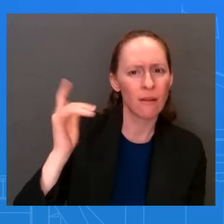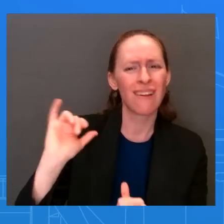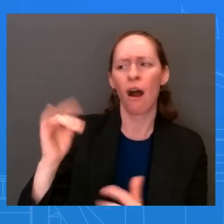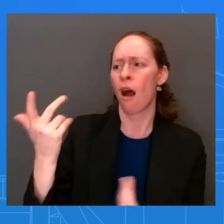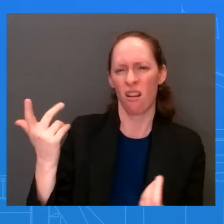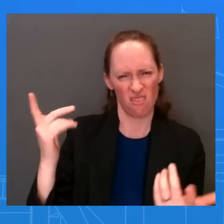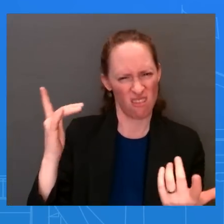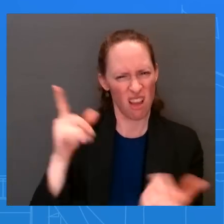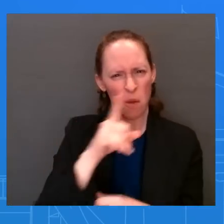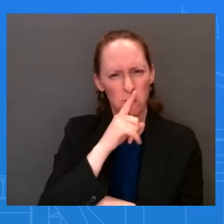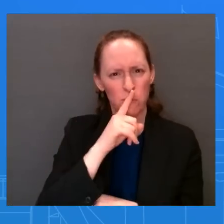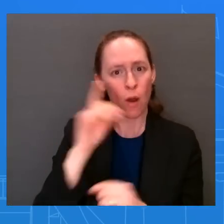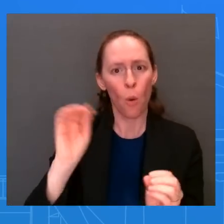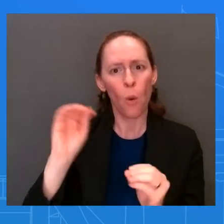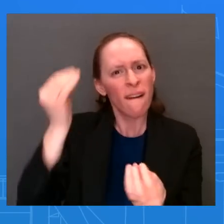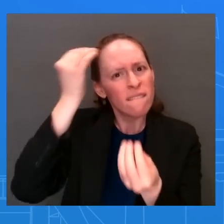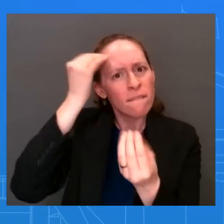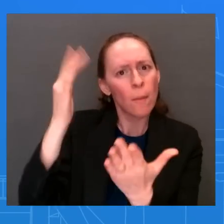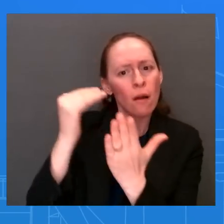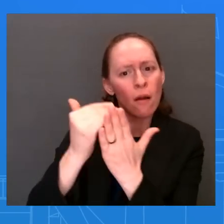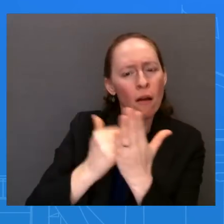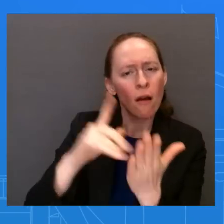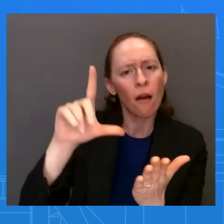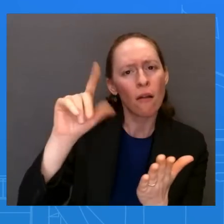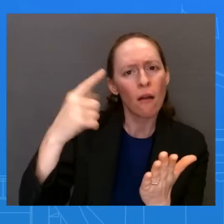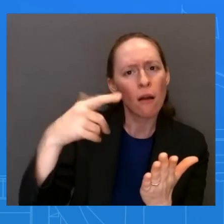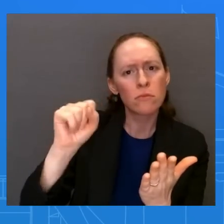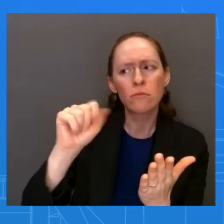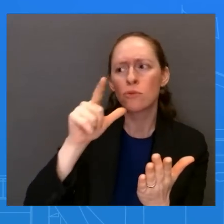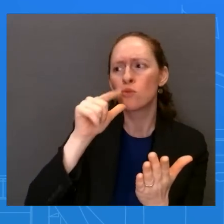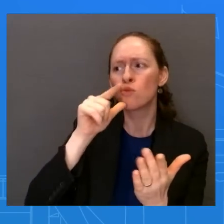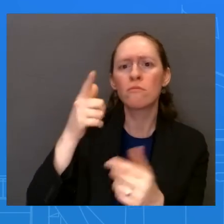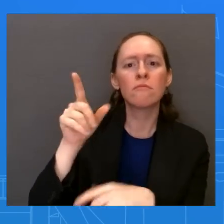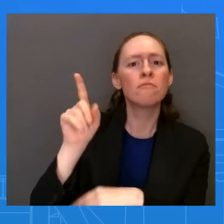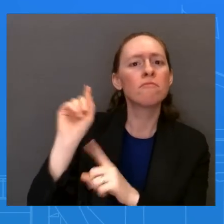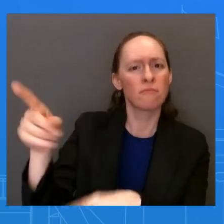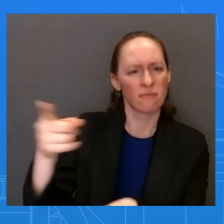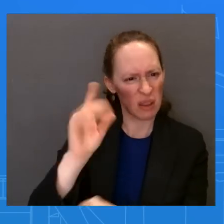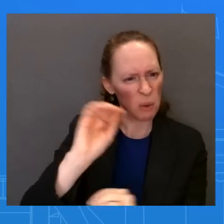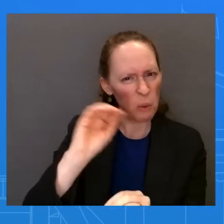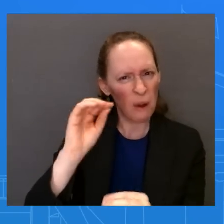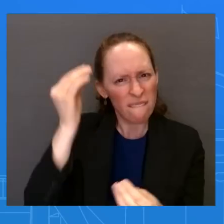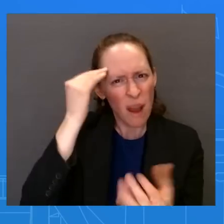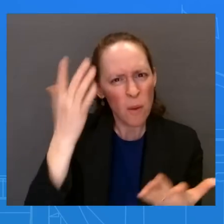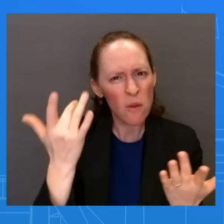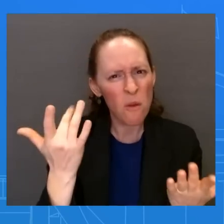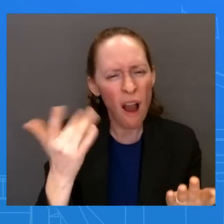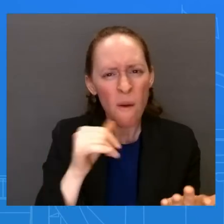the White House Counsel. They actually addressed this. They answered this question that you are asking me, I believe, on Sunday.